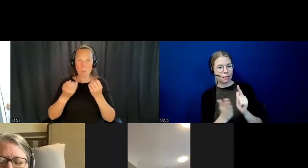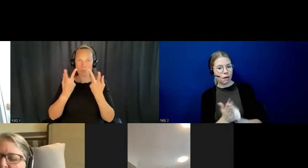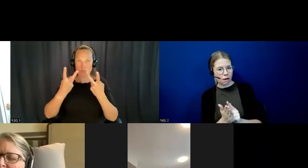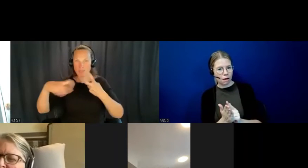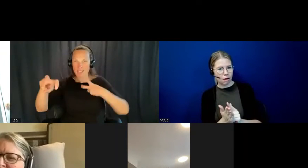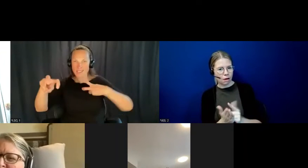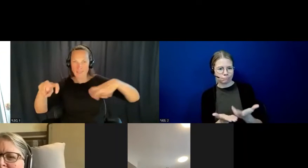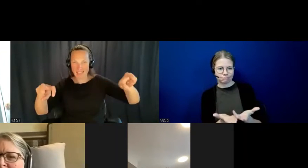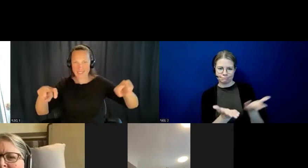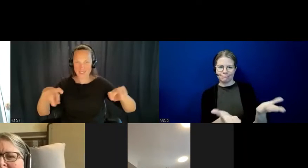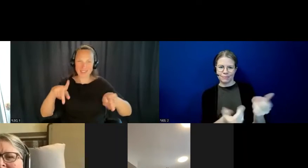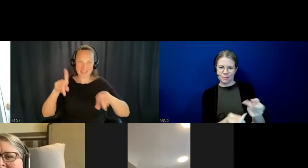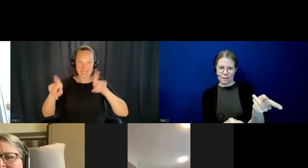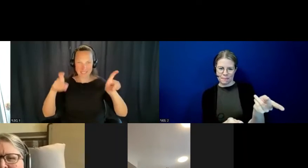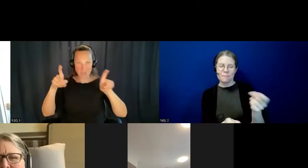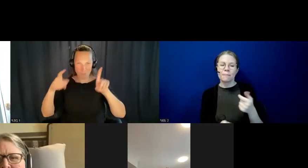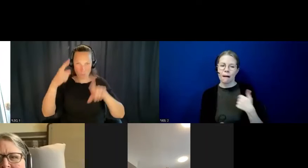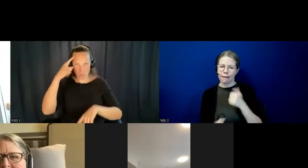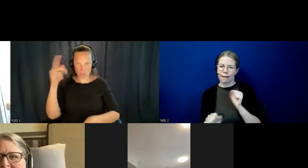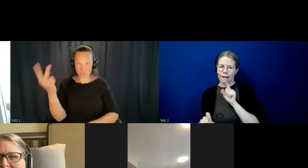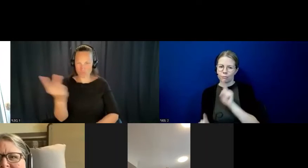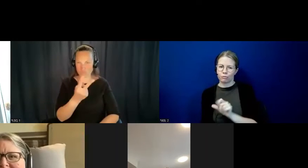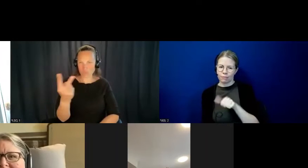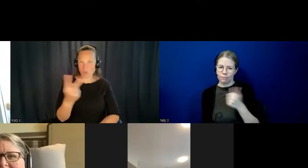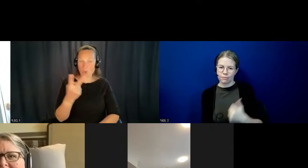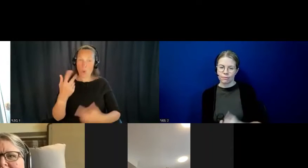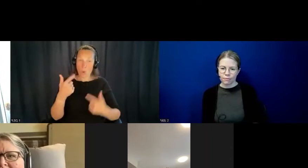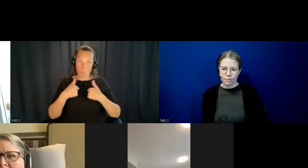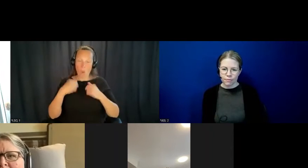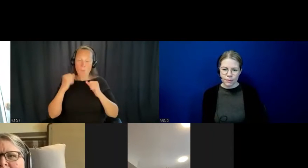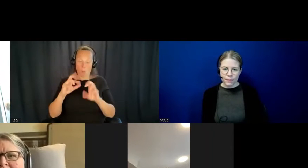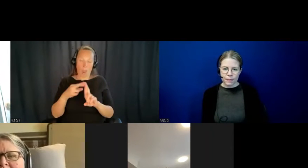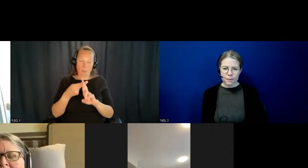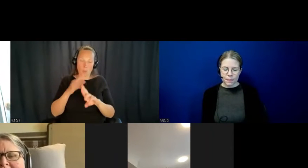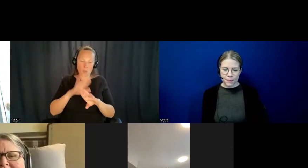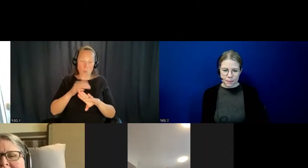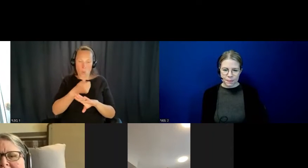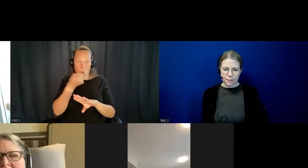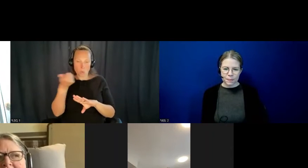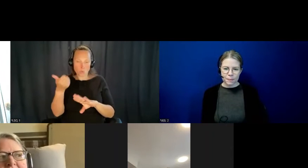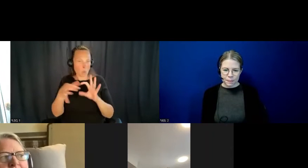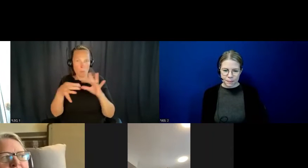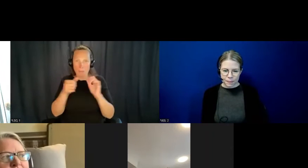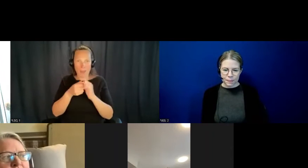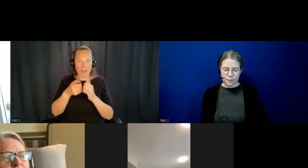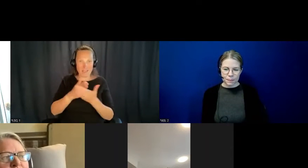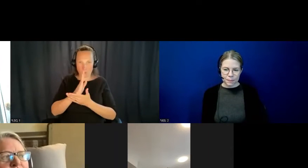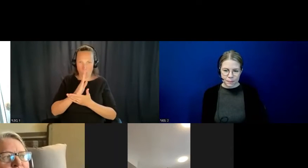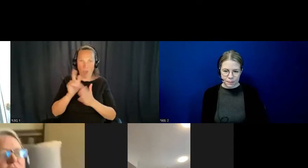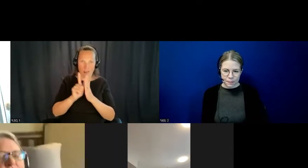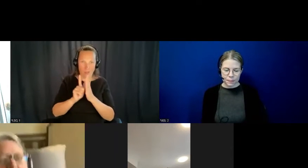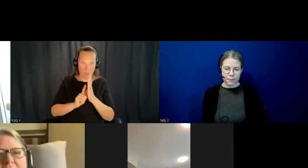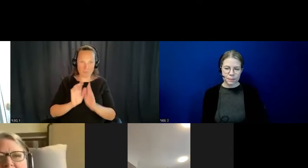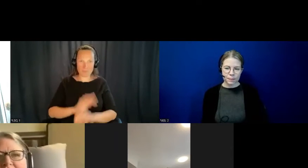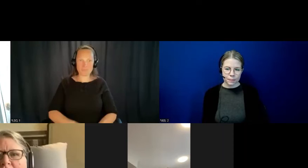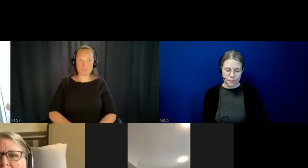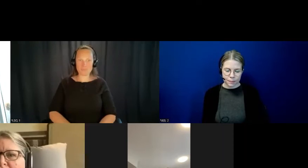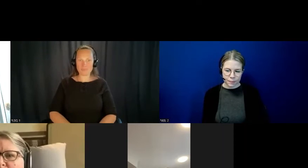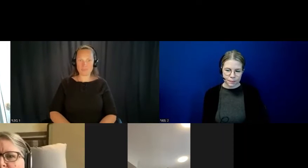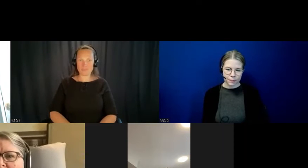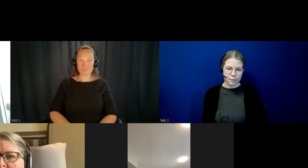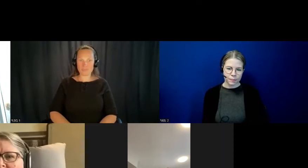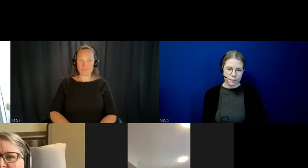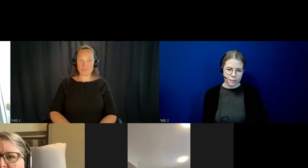PIECES. HERE'S SOMETHING THAT IS - I THINK THIS IS A - FOR THOSE OF US WHO ARE PERHAPS GOING THROUGH